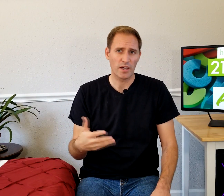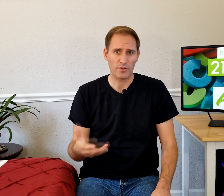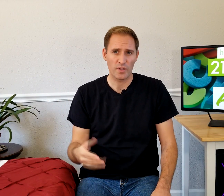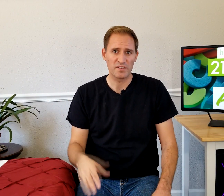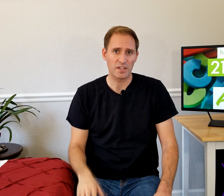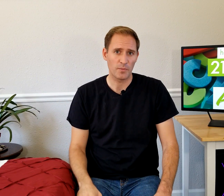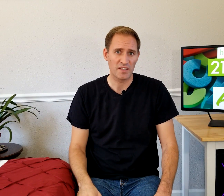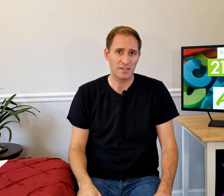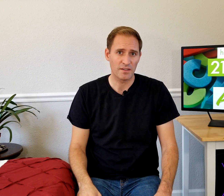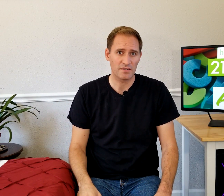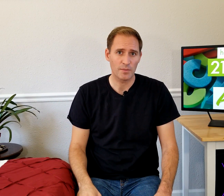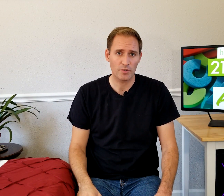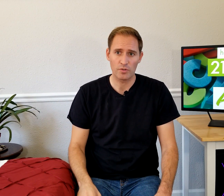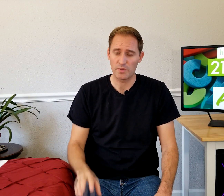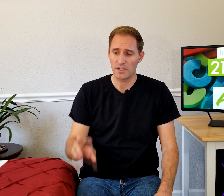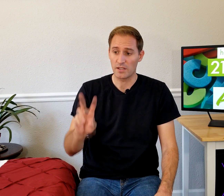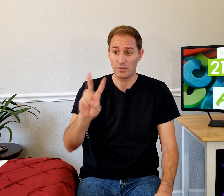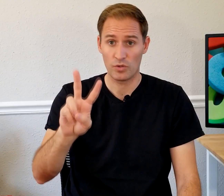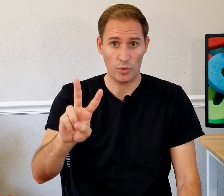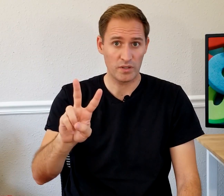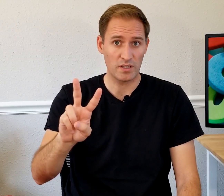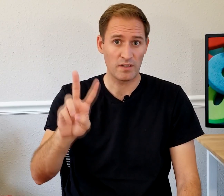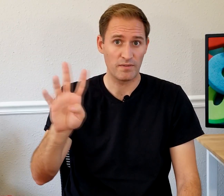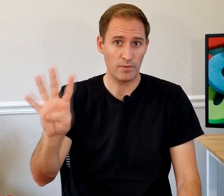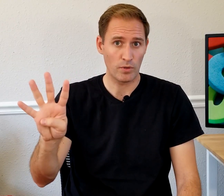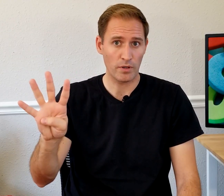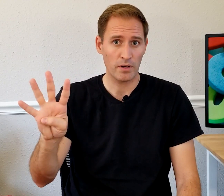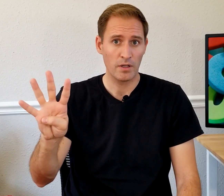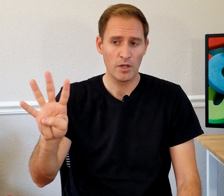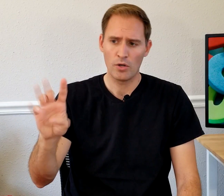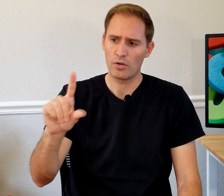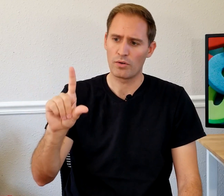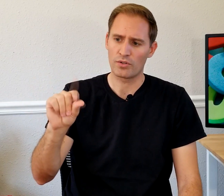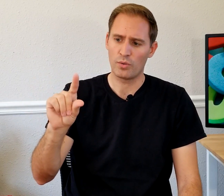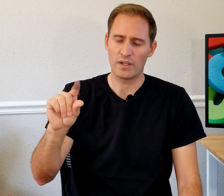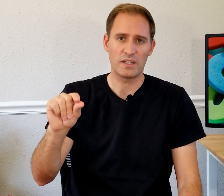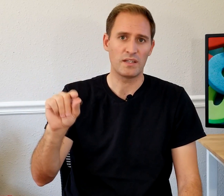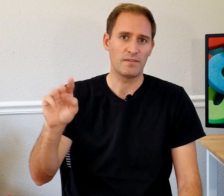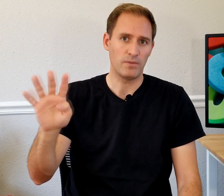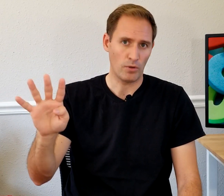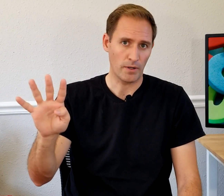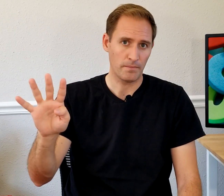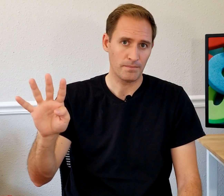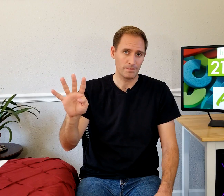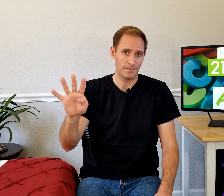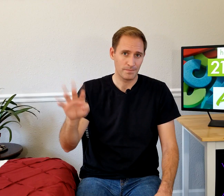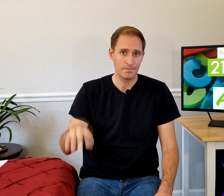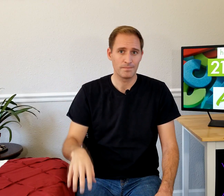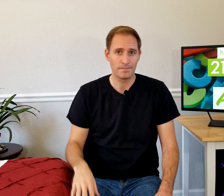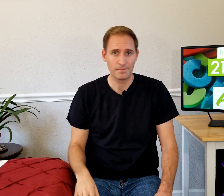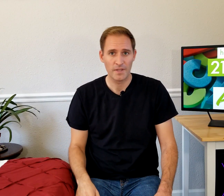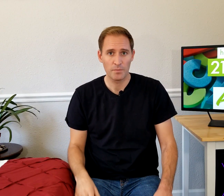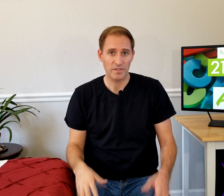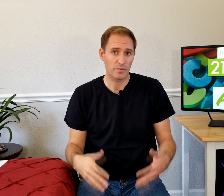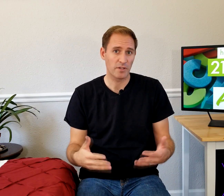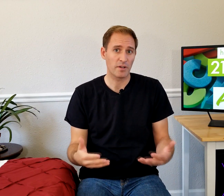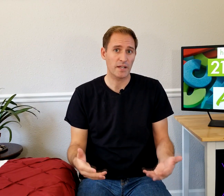other ways that you may see this number will be 24, or 24. But from here on out